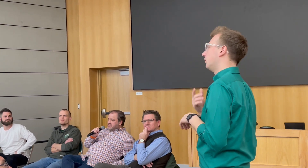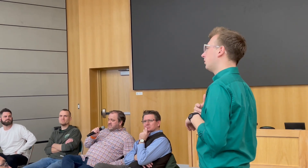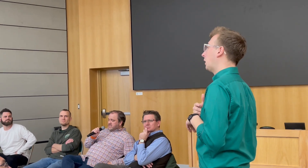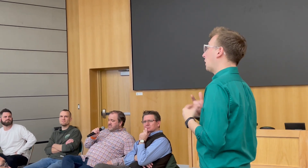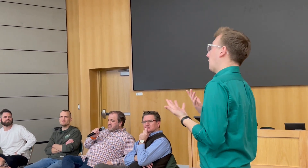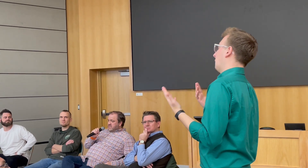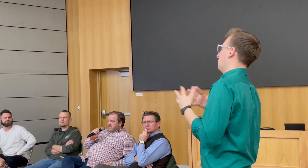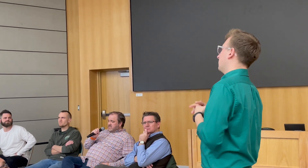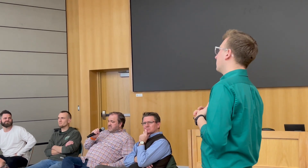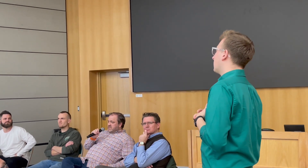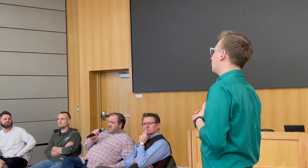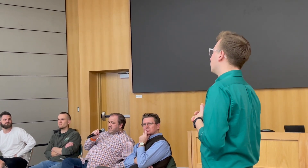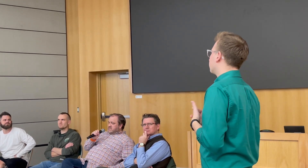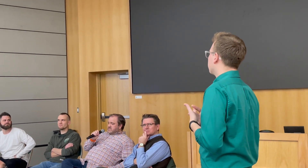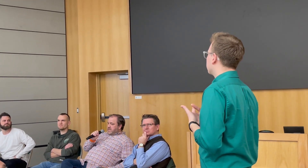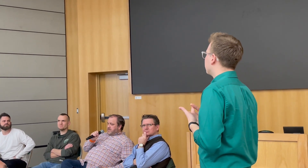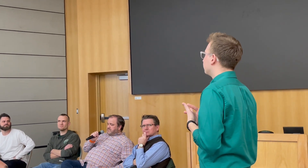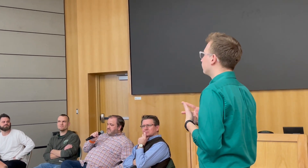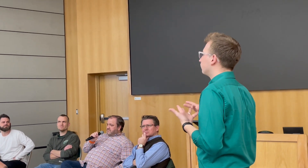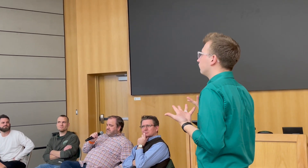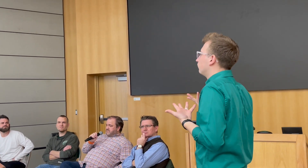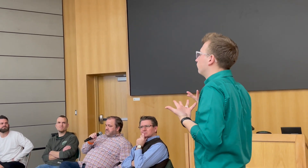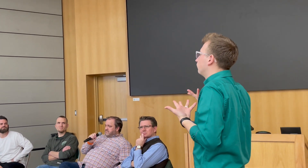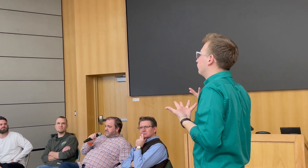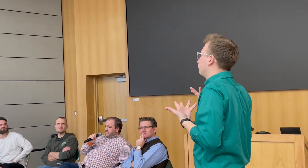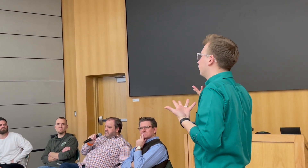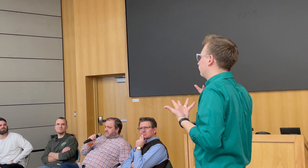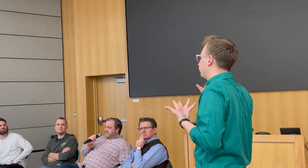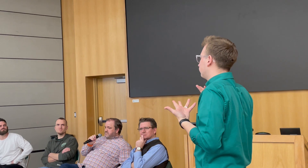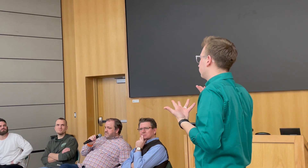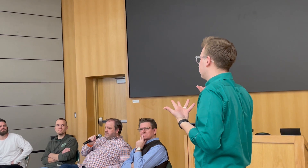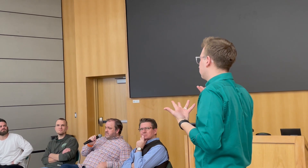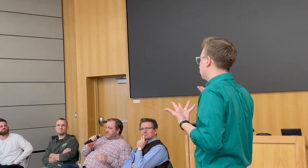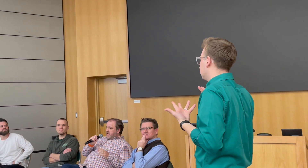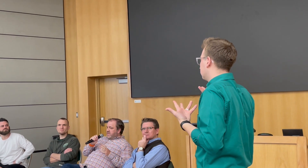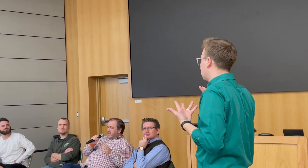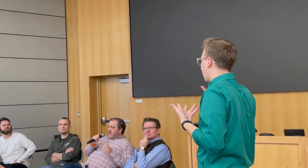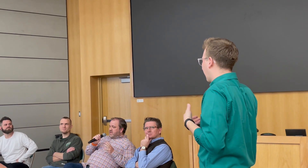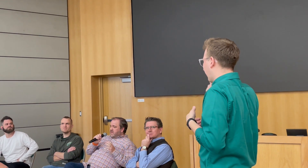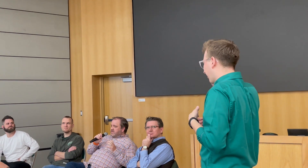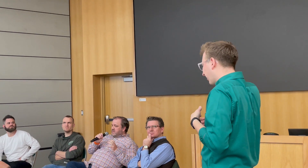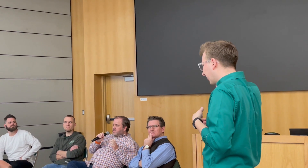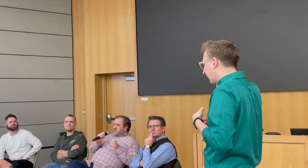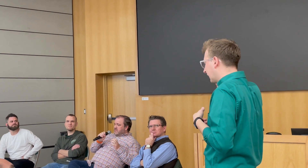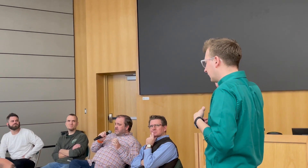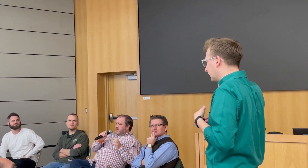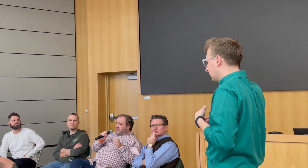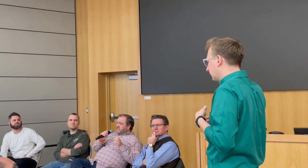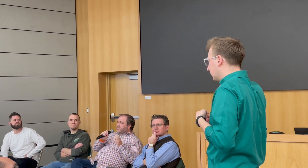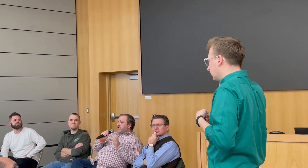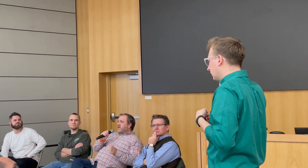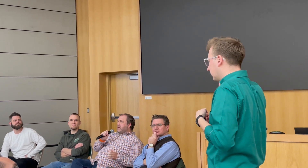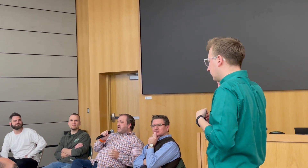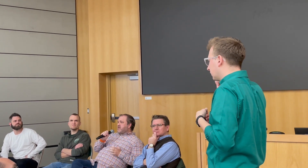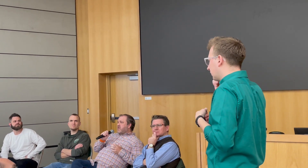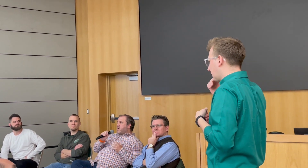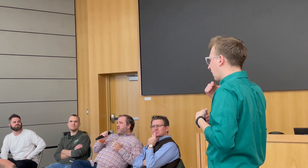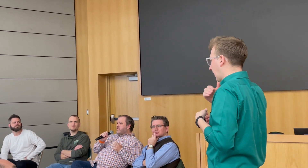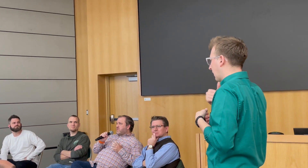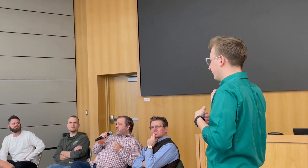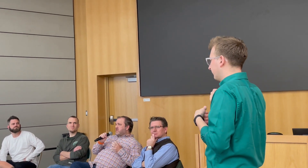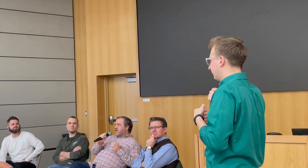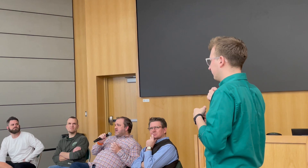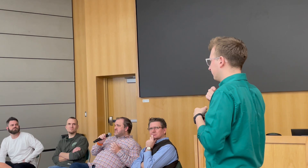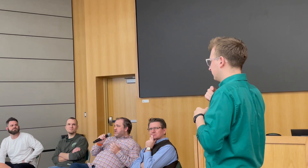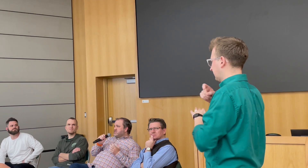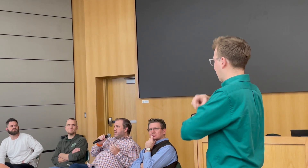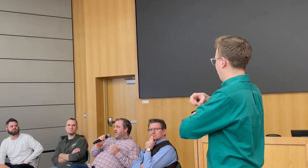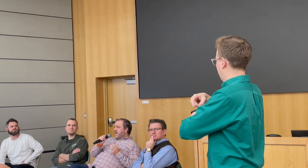just it's um I think I think there's a period that a lot of people don't realize especially